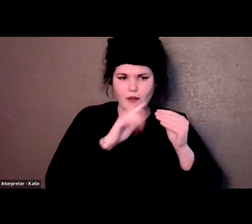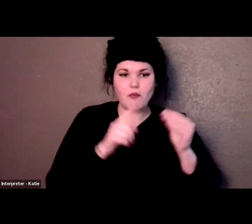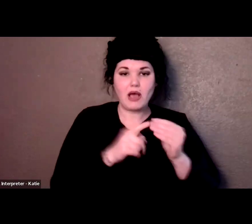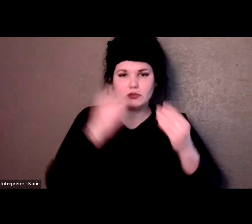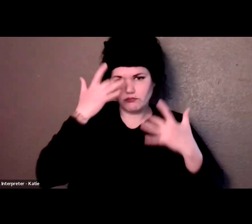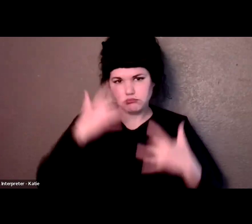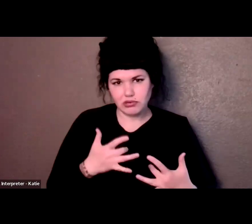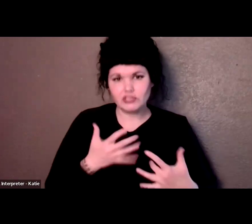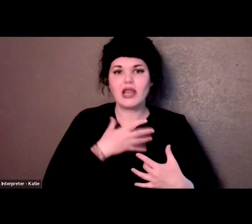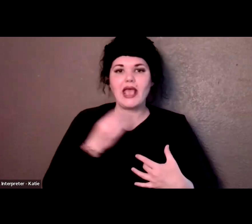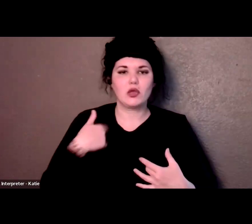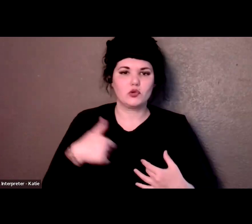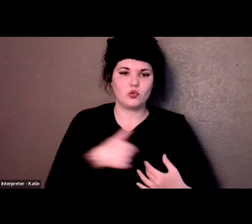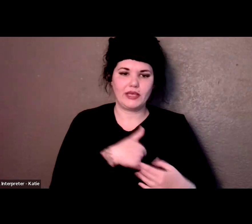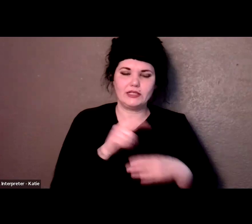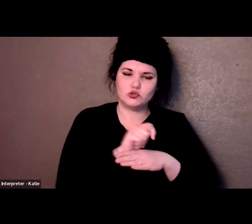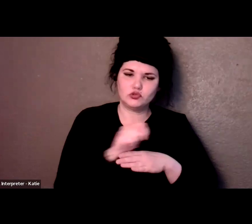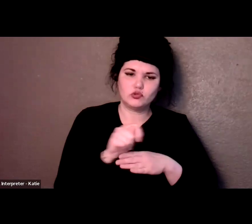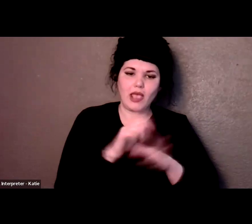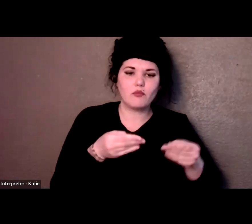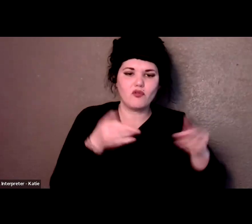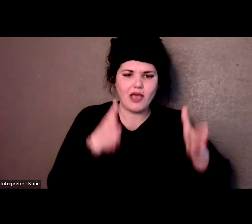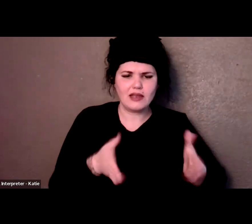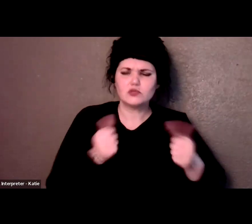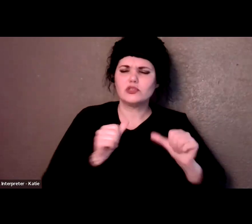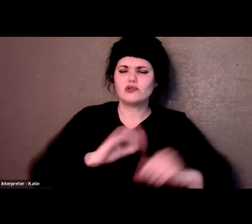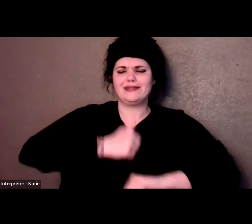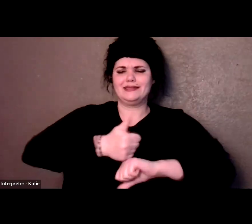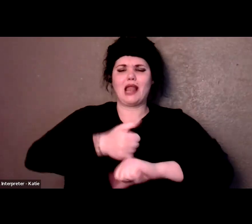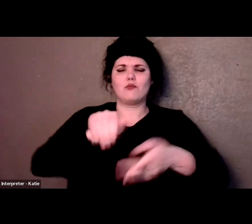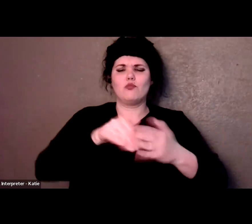try to create spaces for folks to think about what it's like to experience these things.